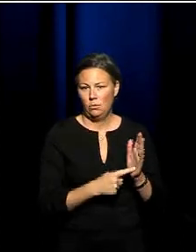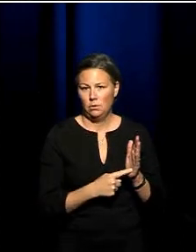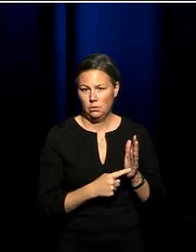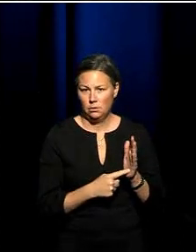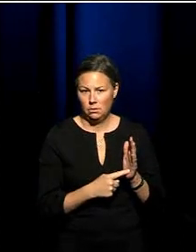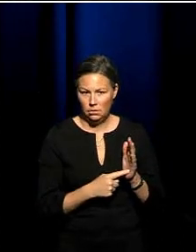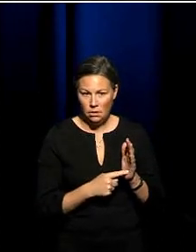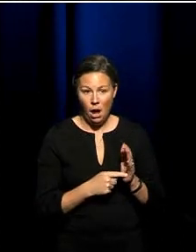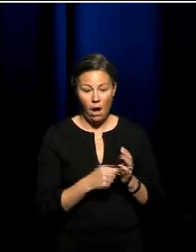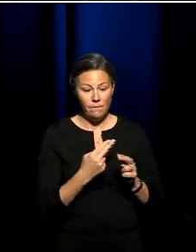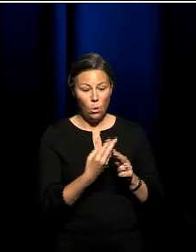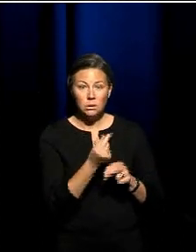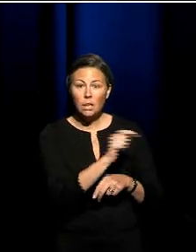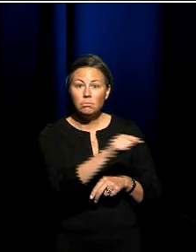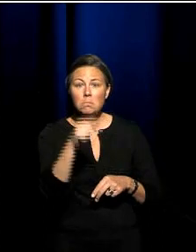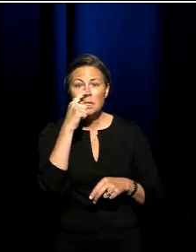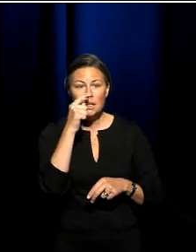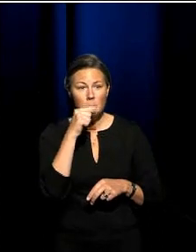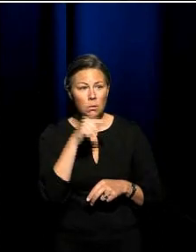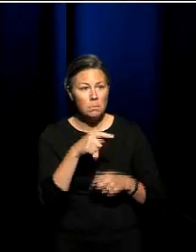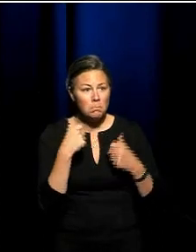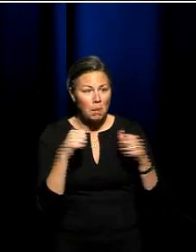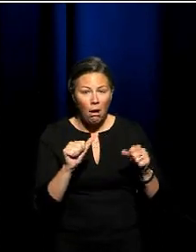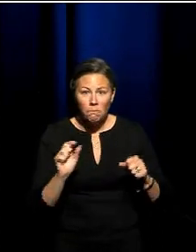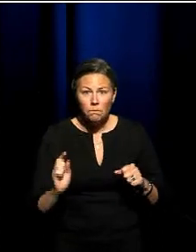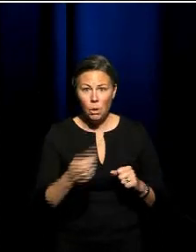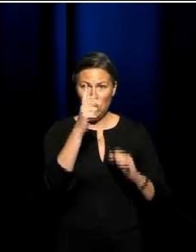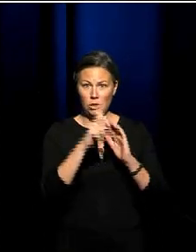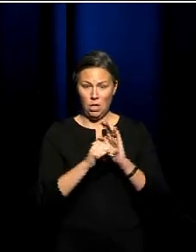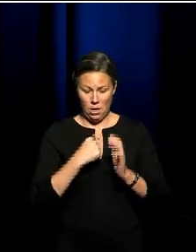someone in a position of authority it was the first chance to feel that they